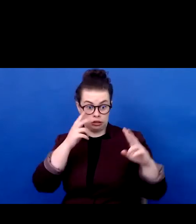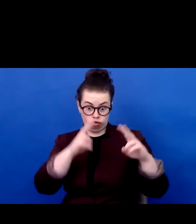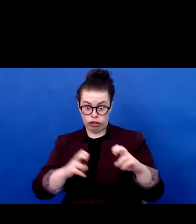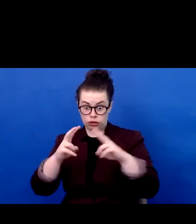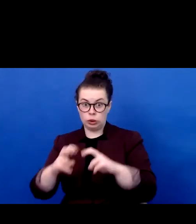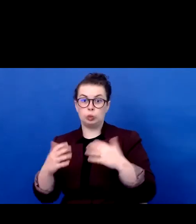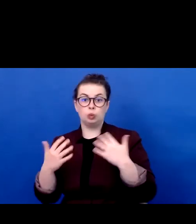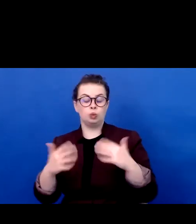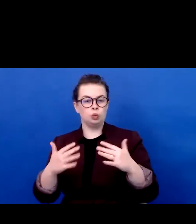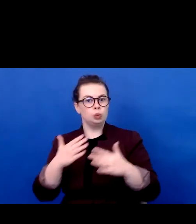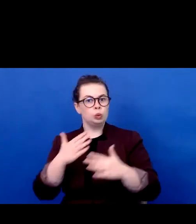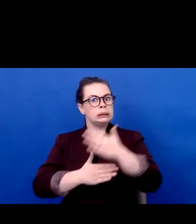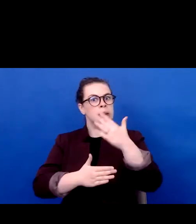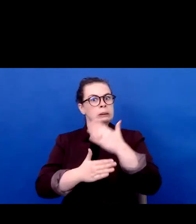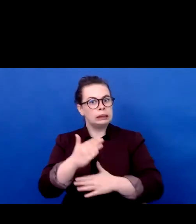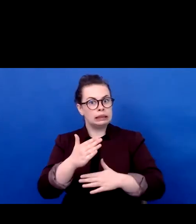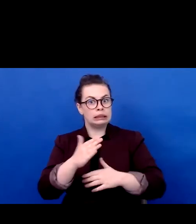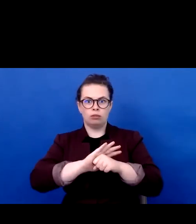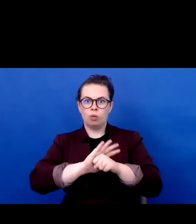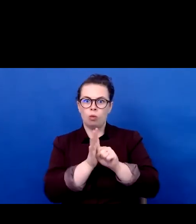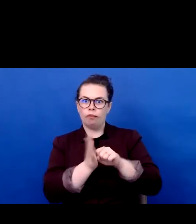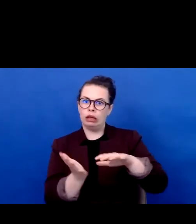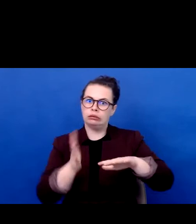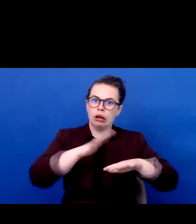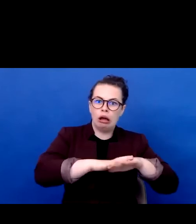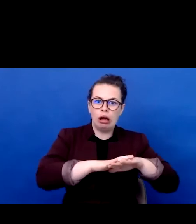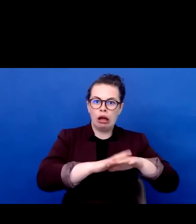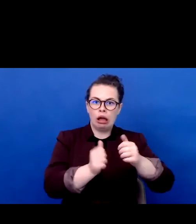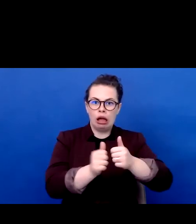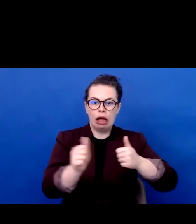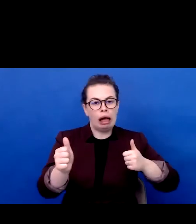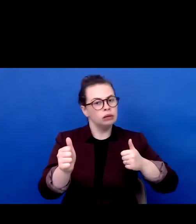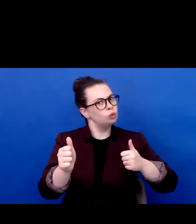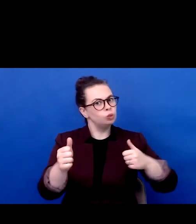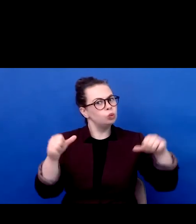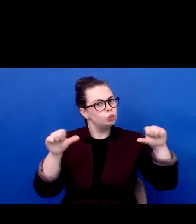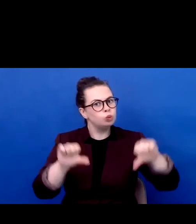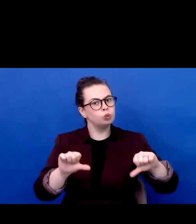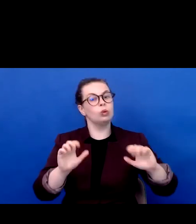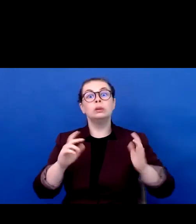at all level will be significantly ensuring policy and program of coffee 19 are inclusive